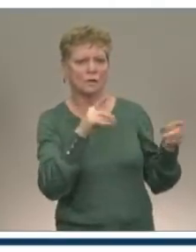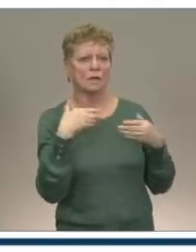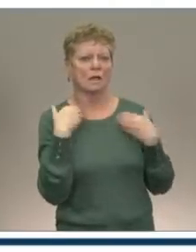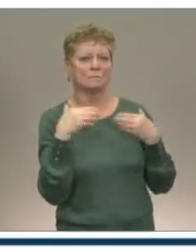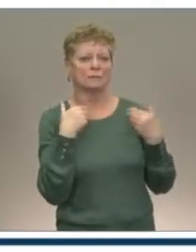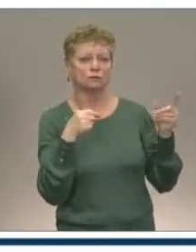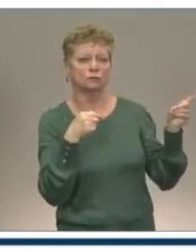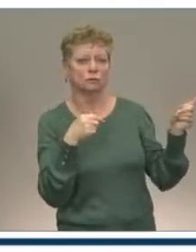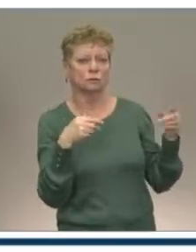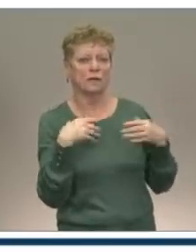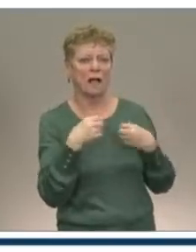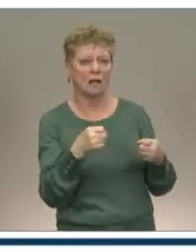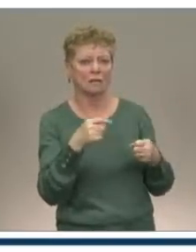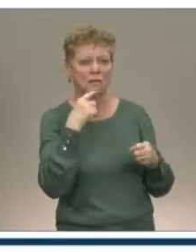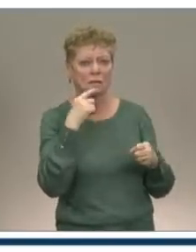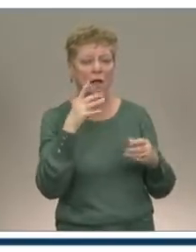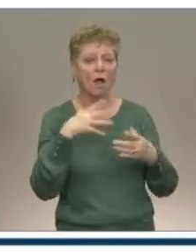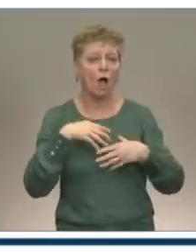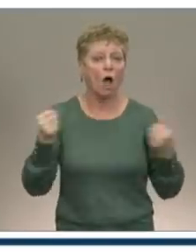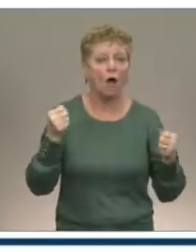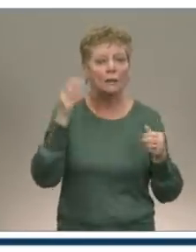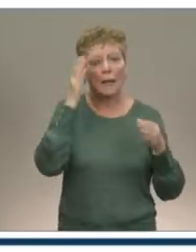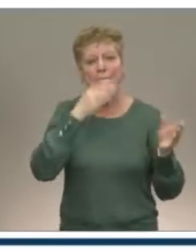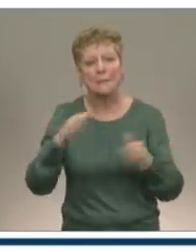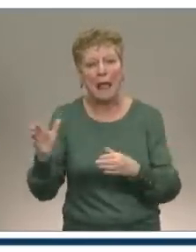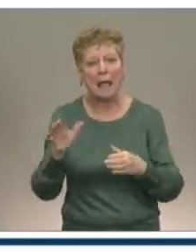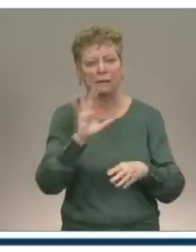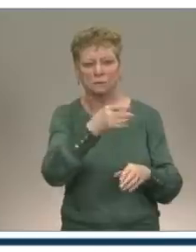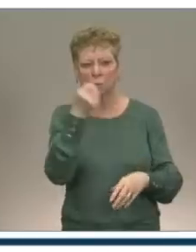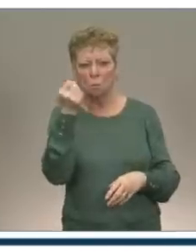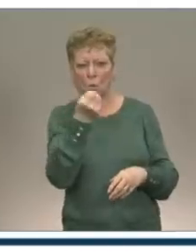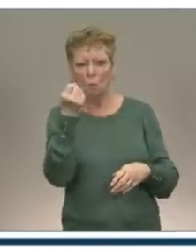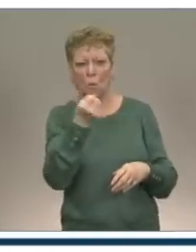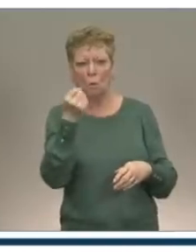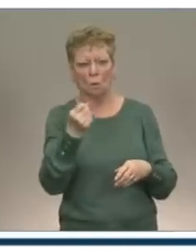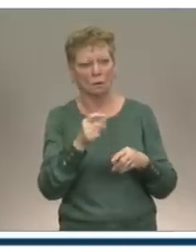making holiday plans and of course you've just made recommendations just now for people to just